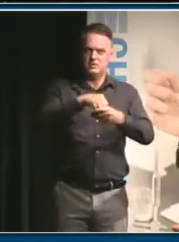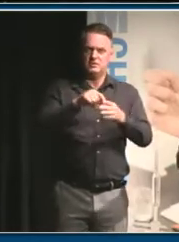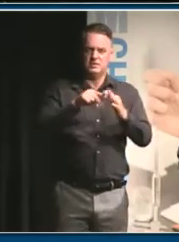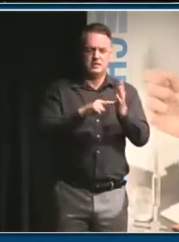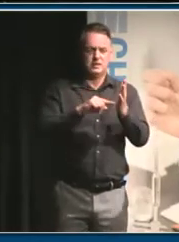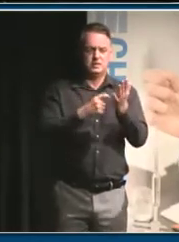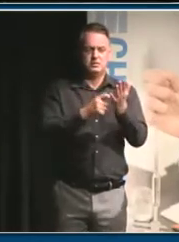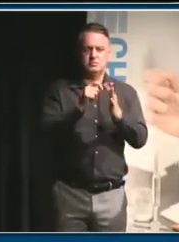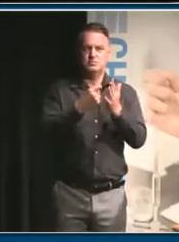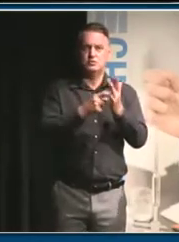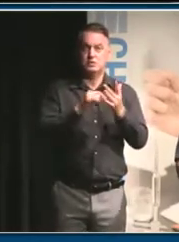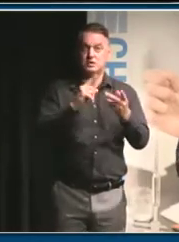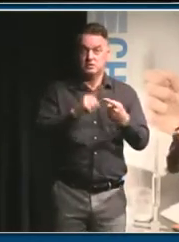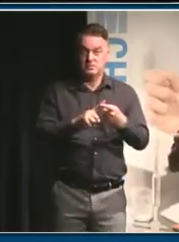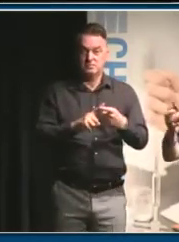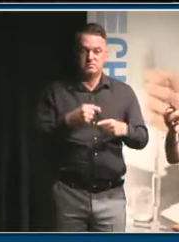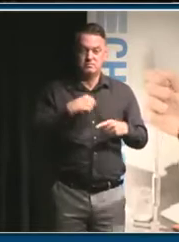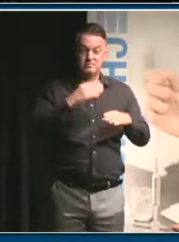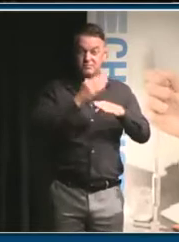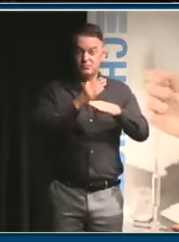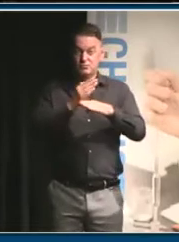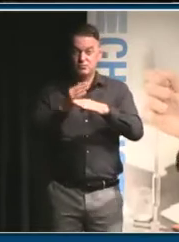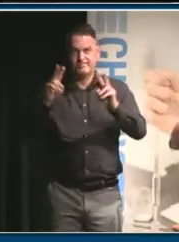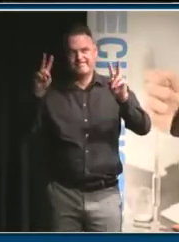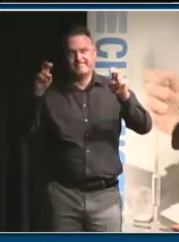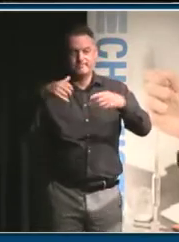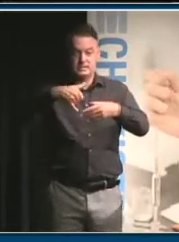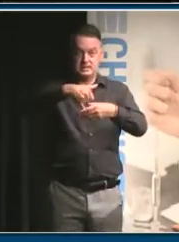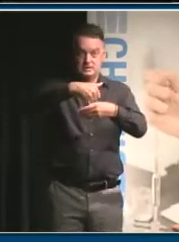things that we've had to do since the beginning of what we call chemistry and the inventions and the